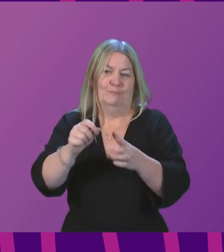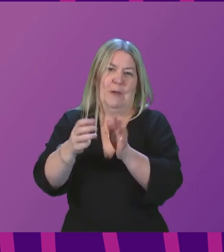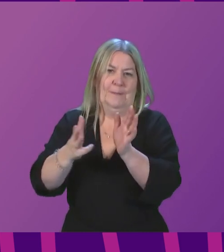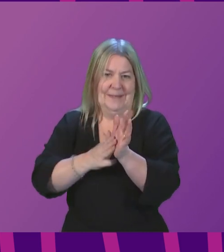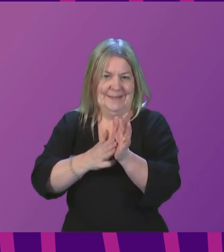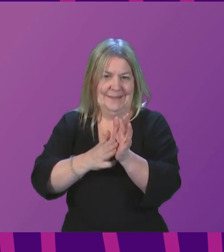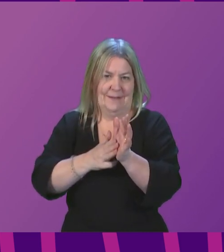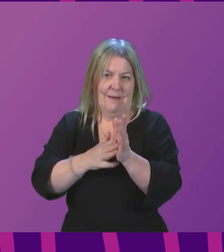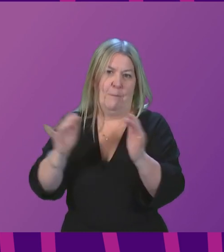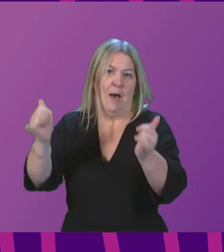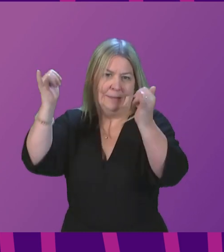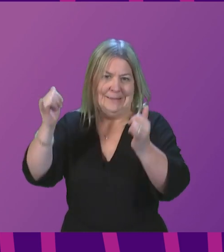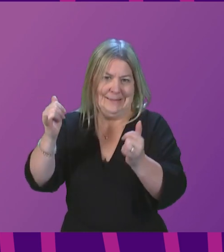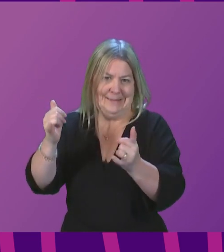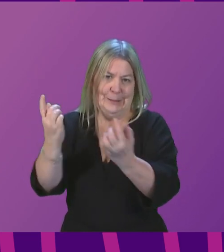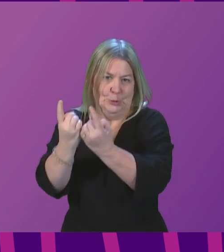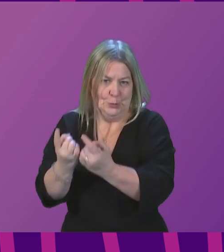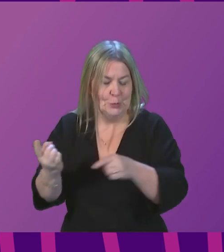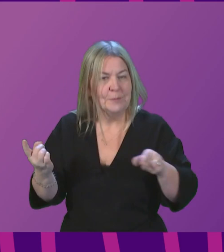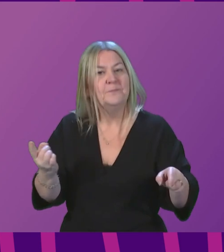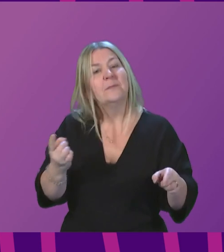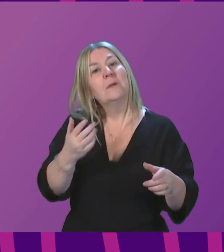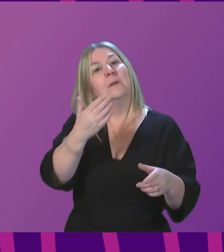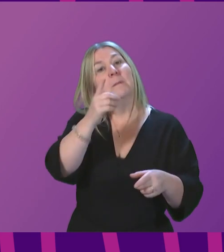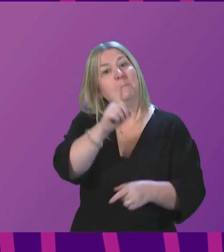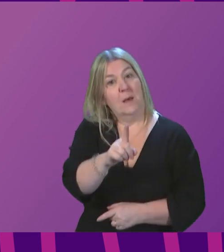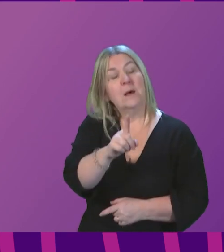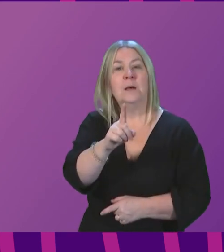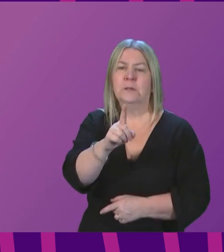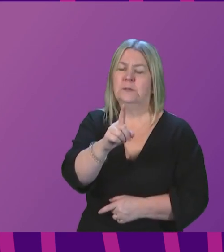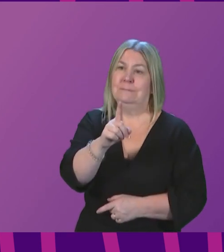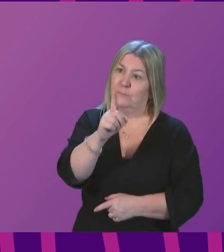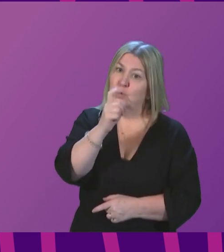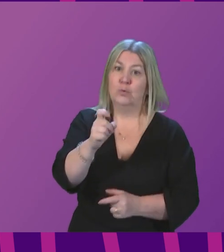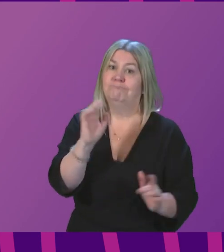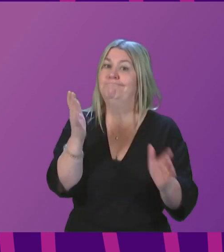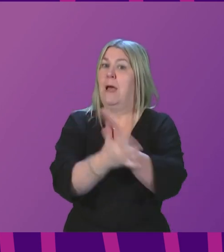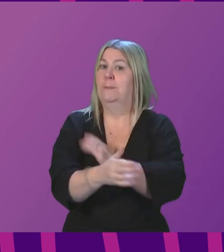Government and the damage that it seems willing to do to key institutions, often just to try